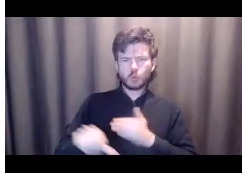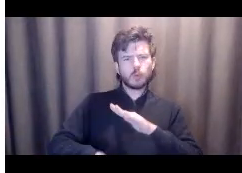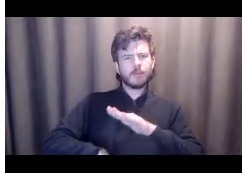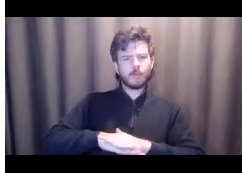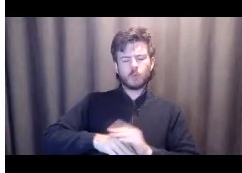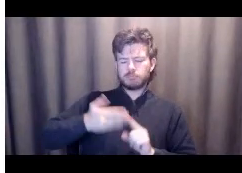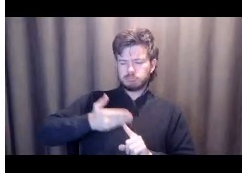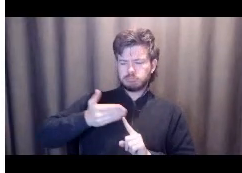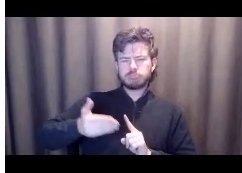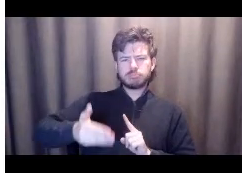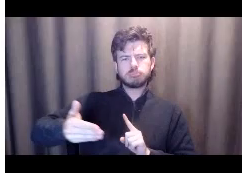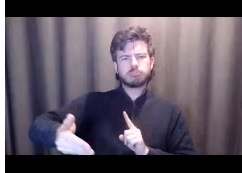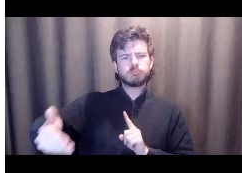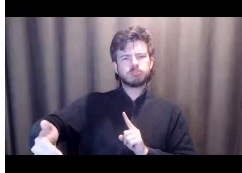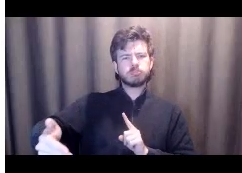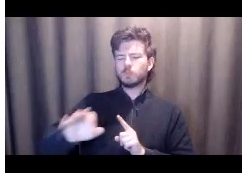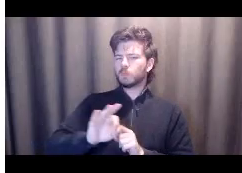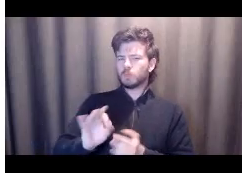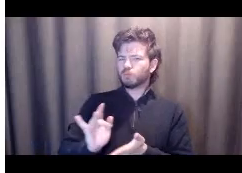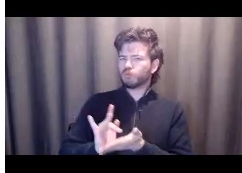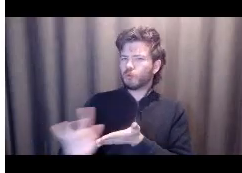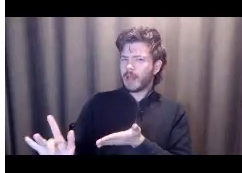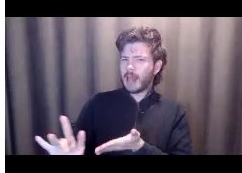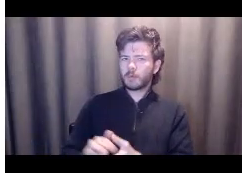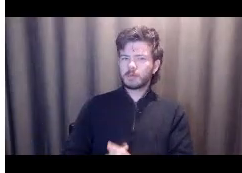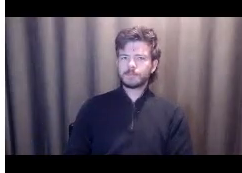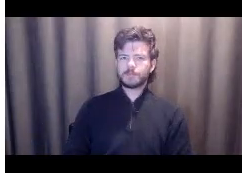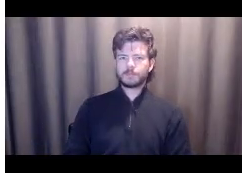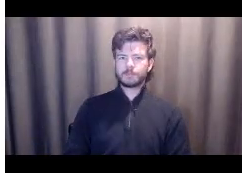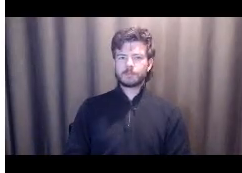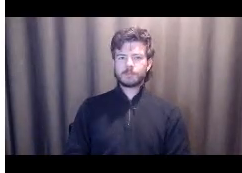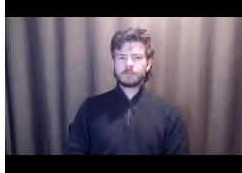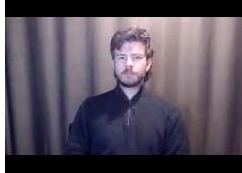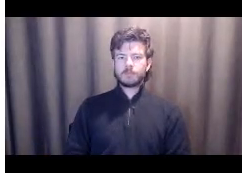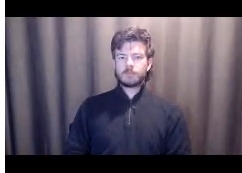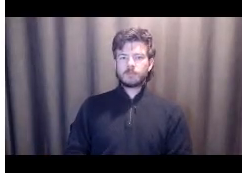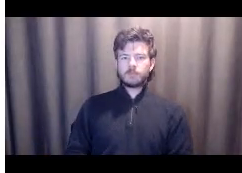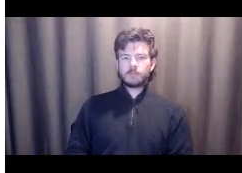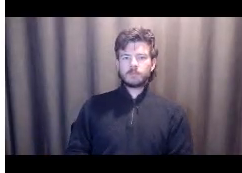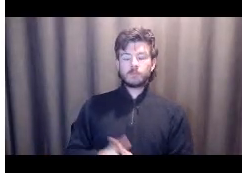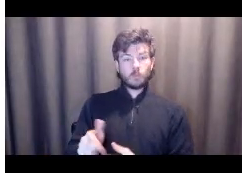and having access to and using a computer or smartphone to make